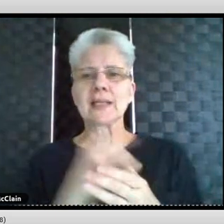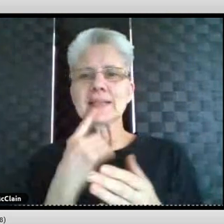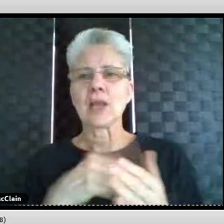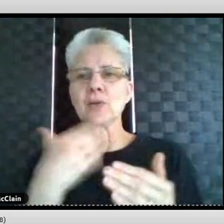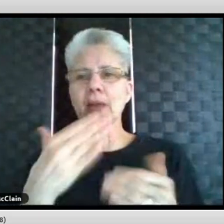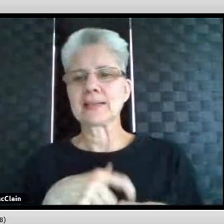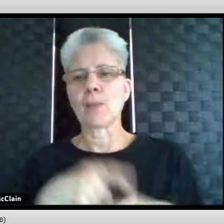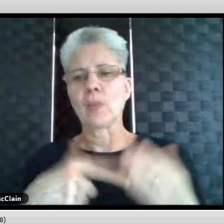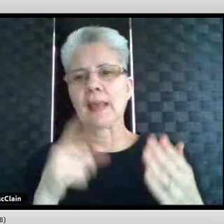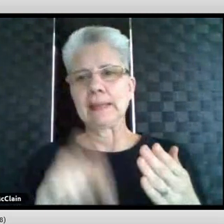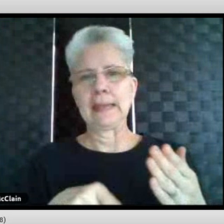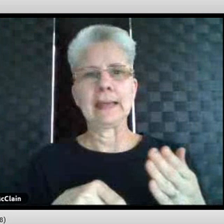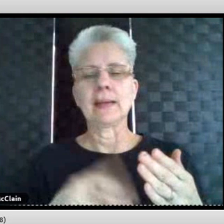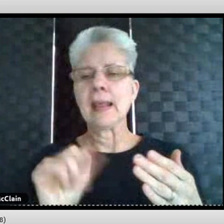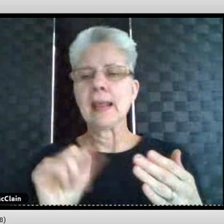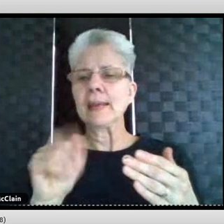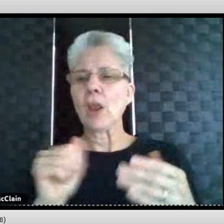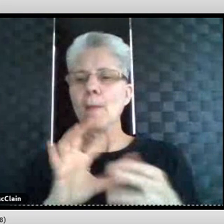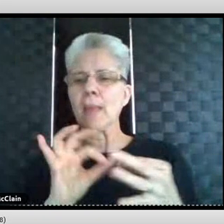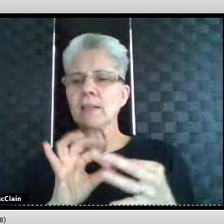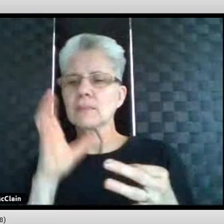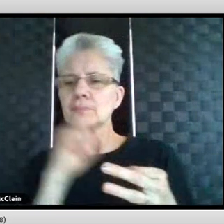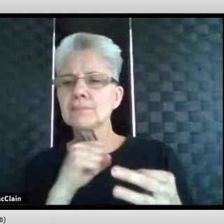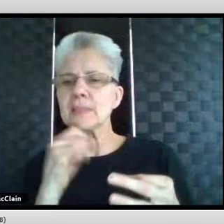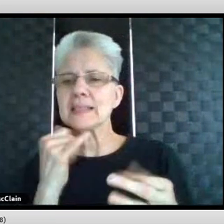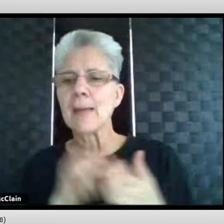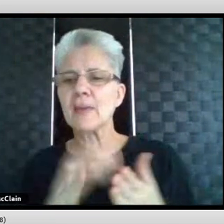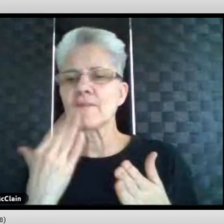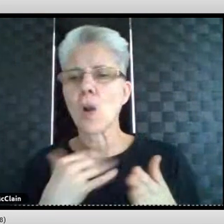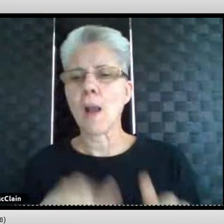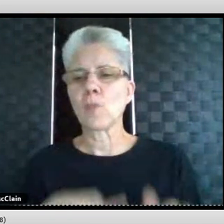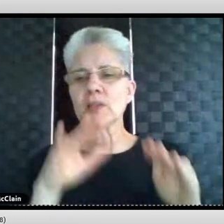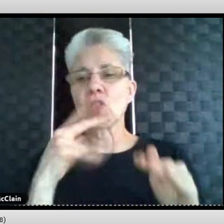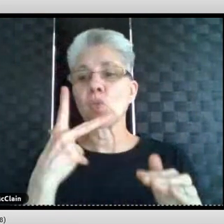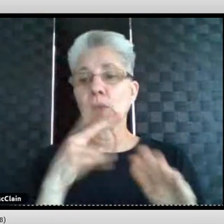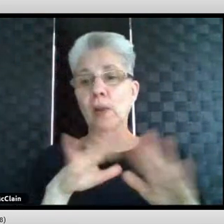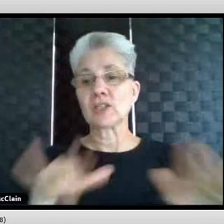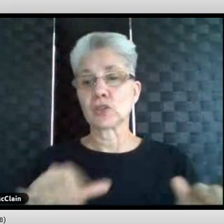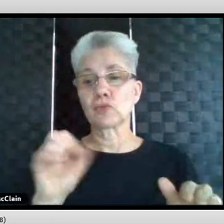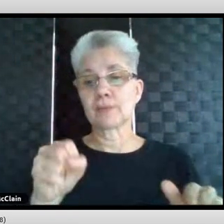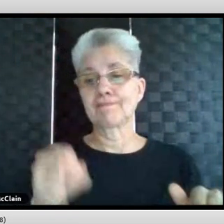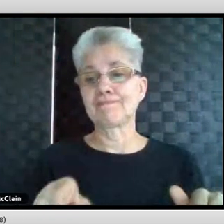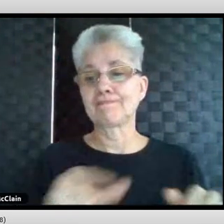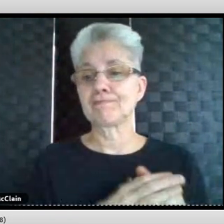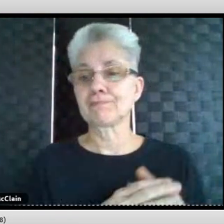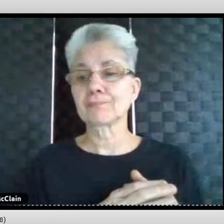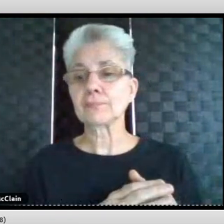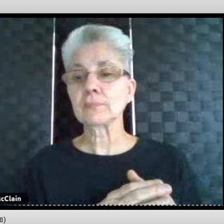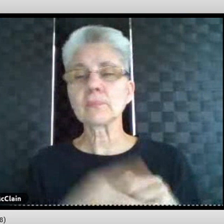And Terry made the comment -- I'm sorry, I missed that, Terry -- earlier. "I'm raising three grandchildren. They look forward to coming back."